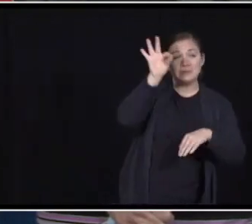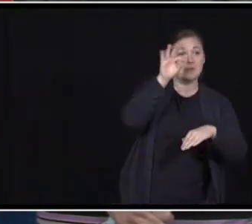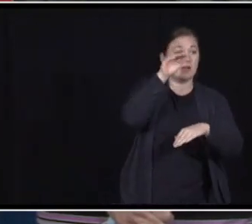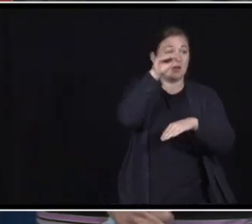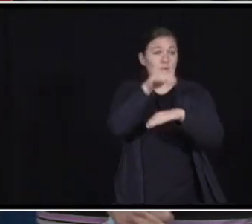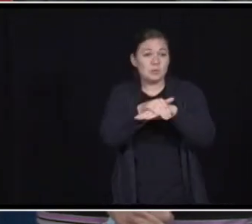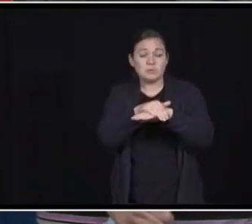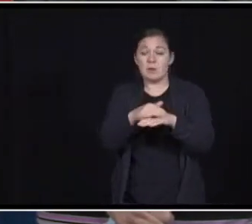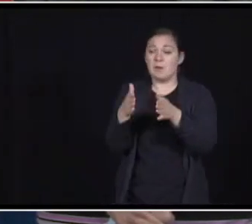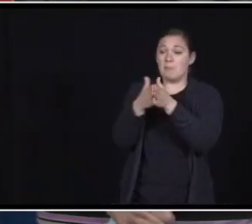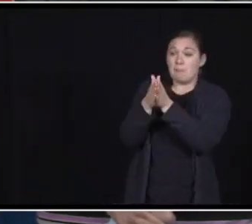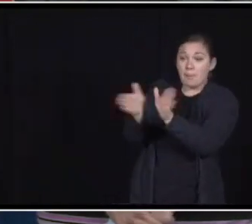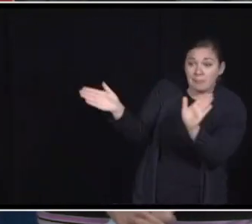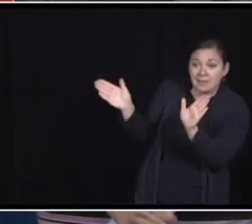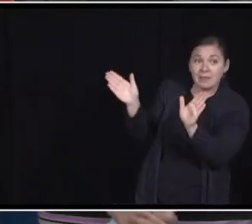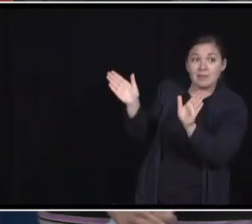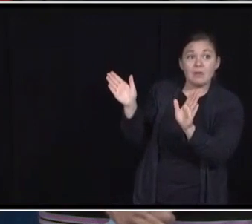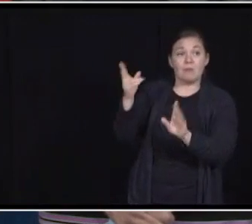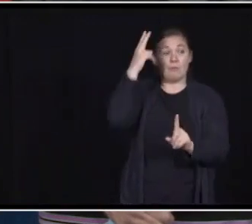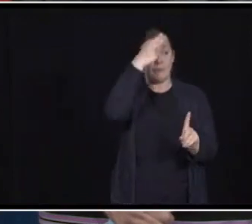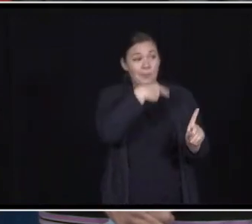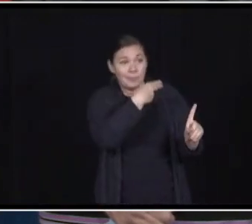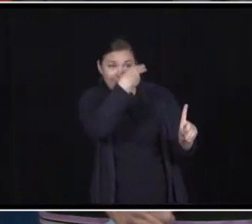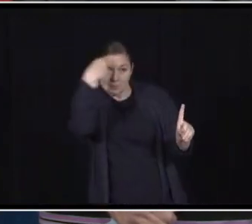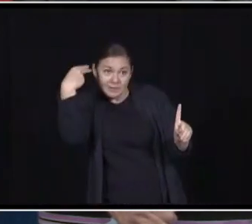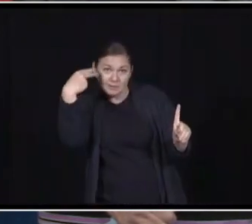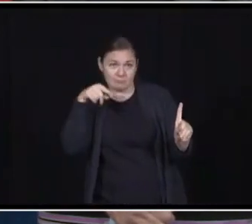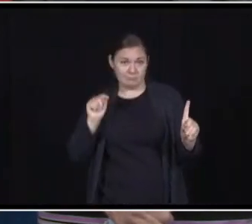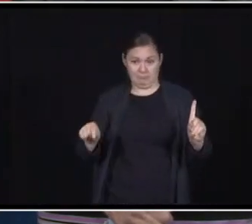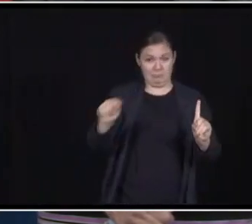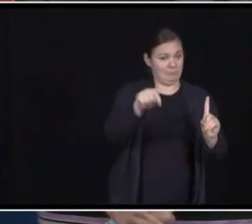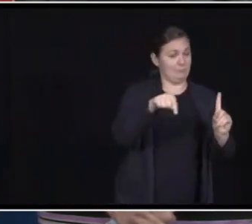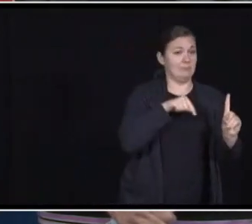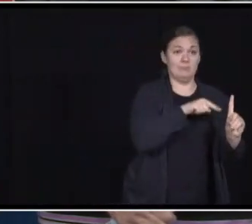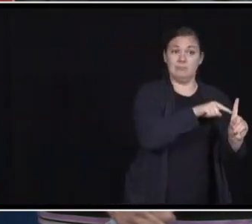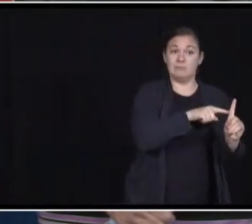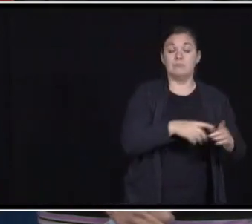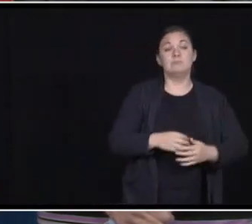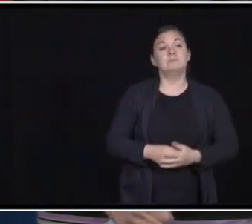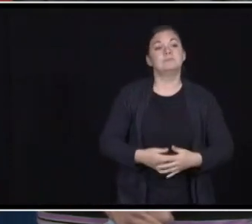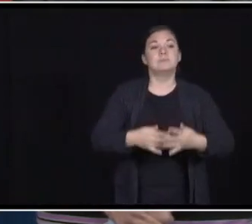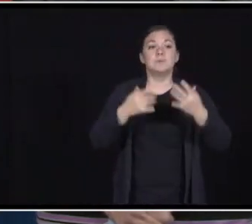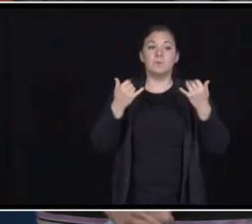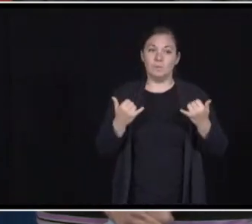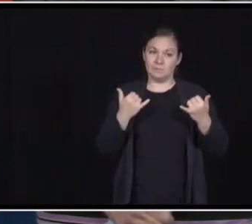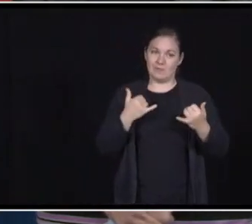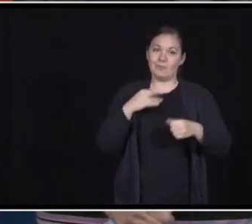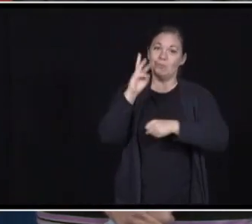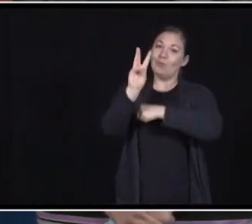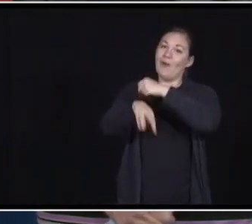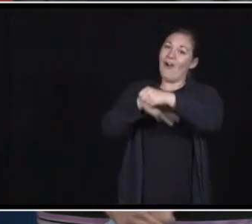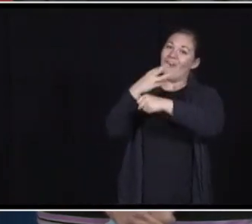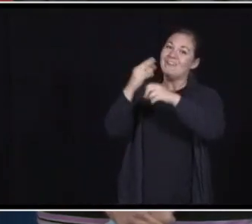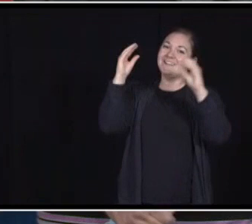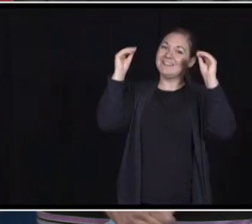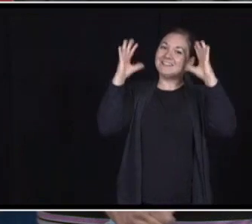All boards English and French, Public and Catholic are receiving funding to these targeted areas. Today is also world teachers day.